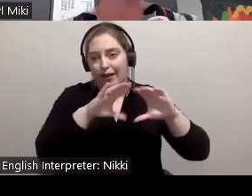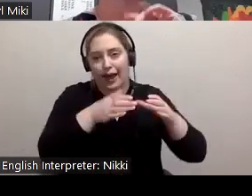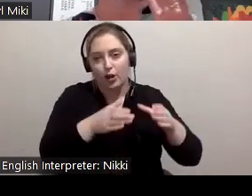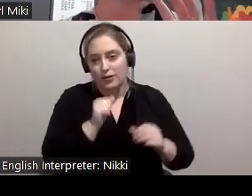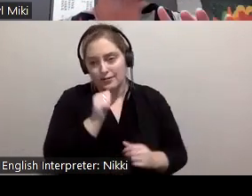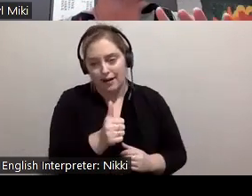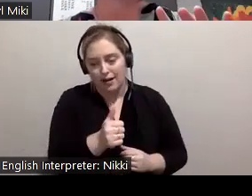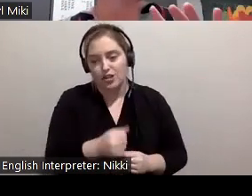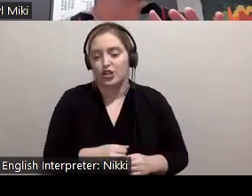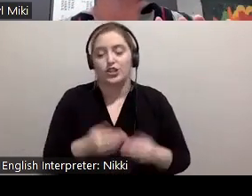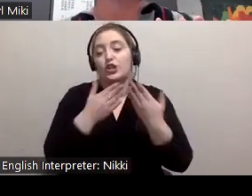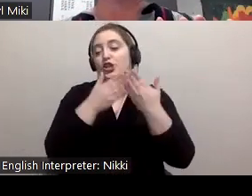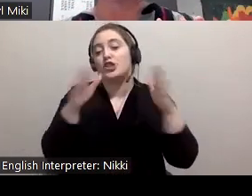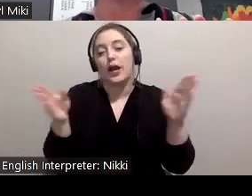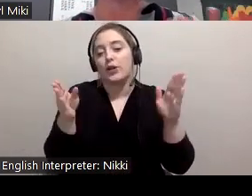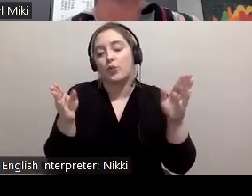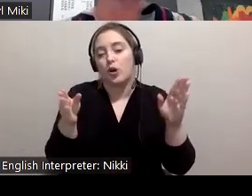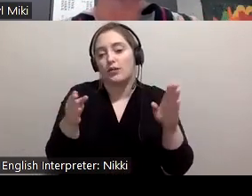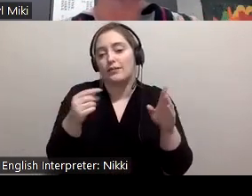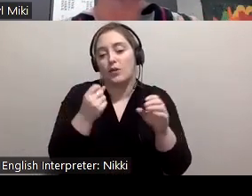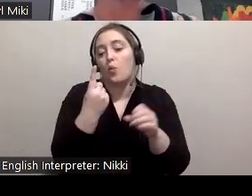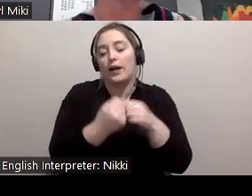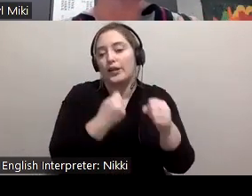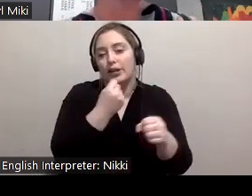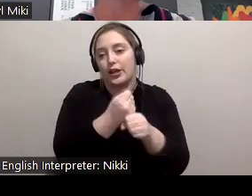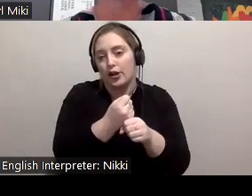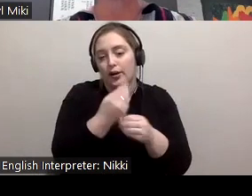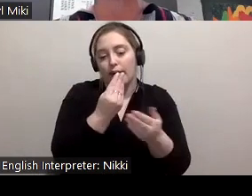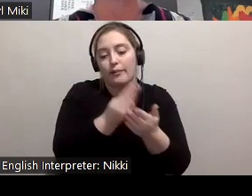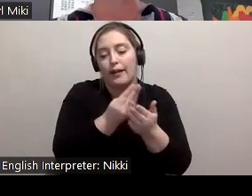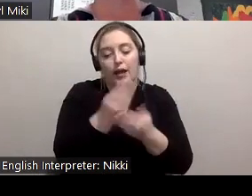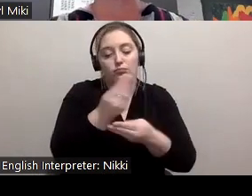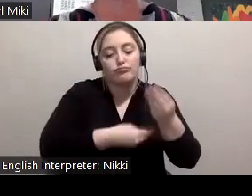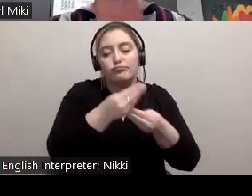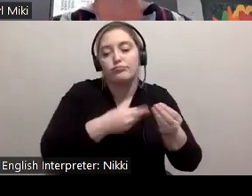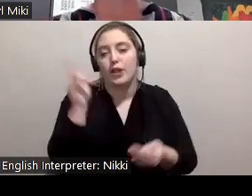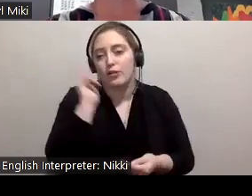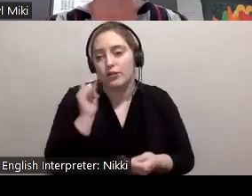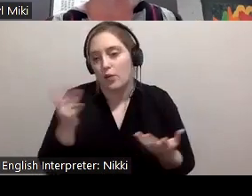year and your expenses for the year. And we will ask you and